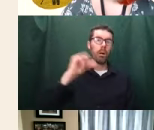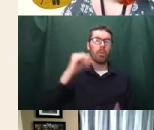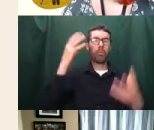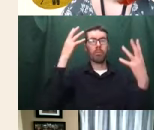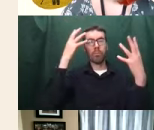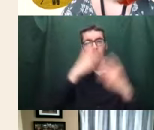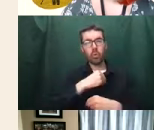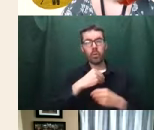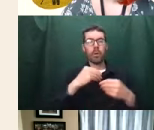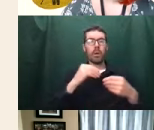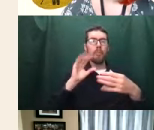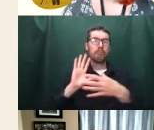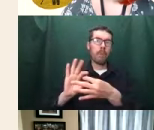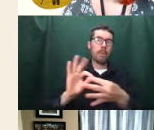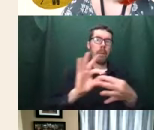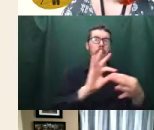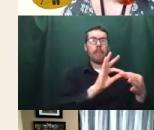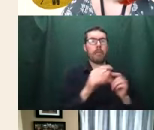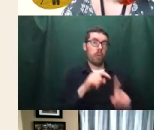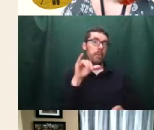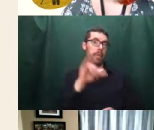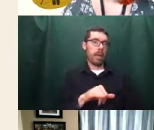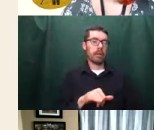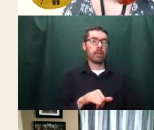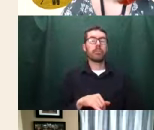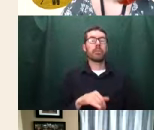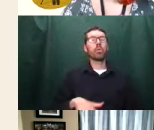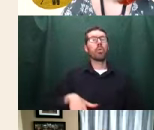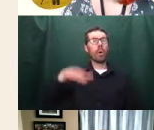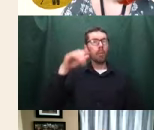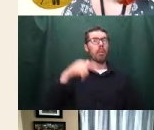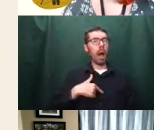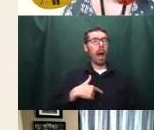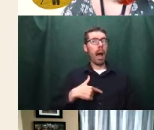it. So, uh, we practiced it growing up but I didn't know there was a name to identify